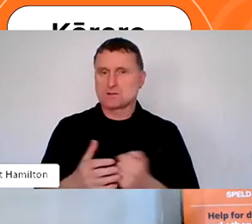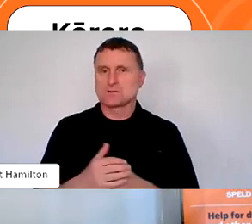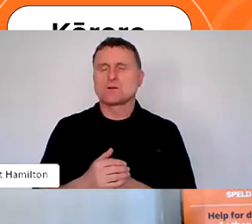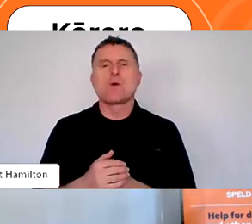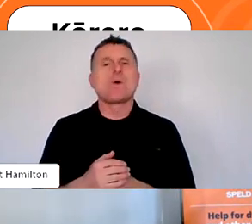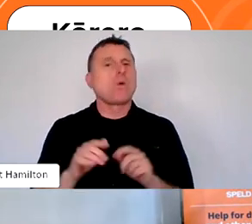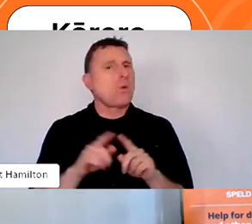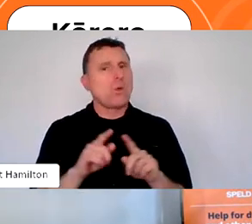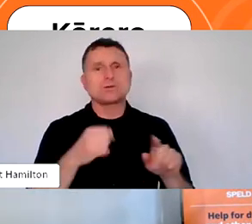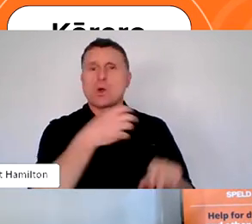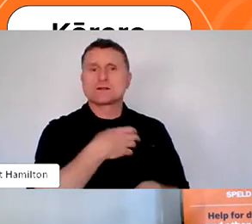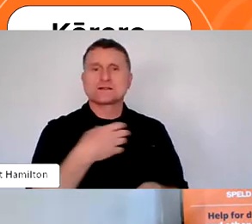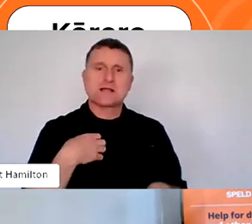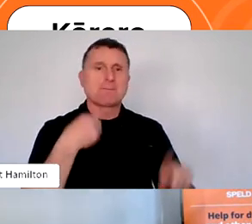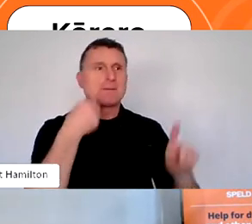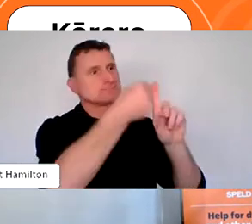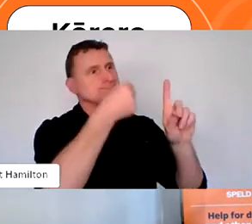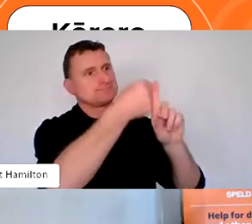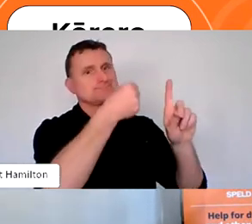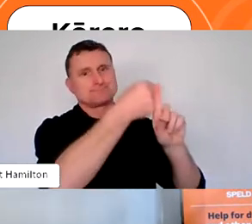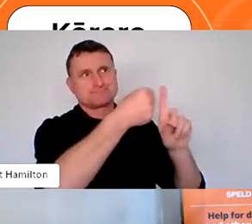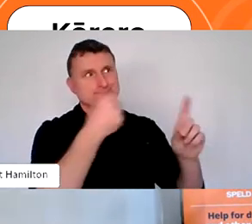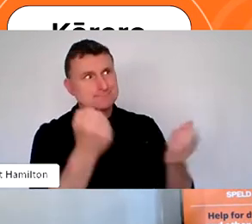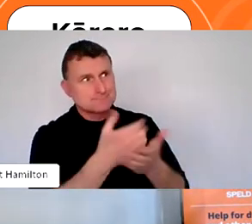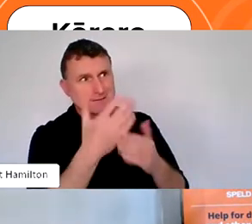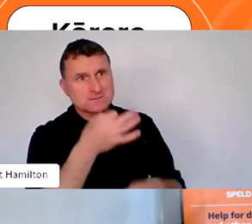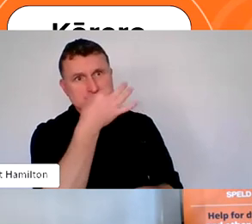government for appropriate changes to the education system to help